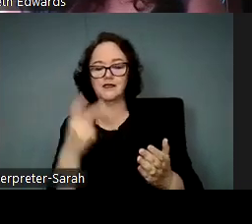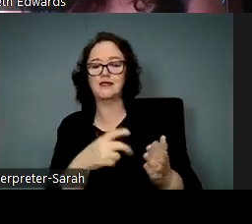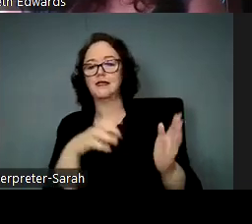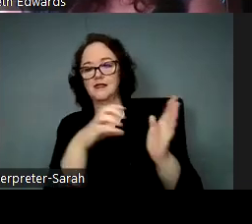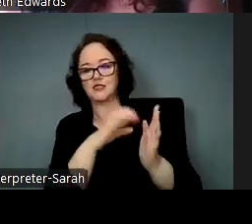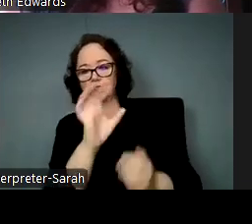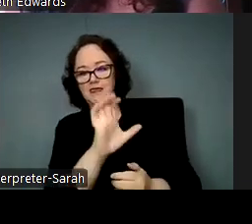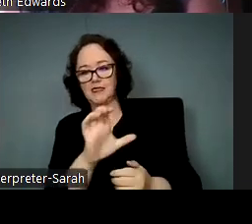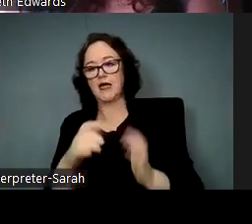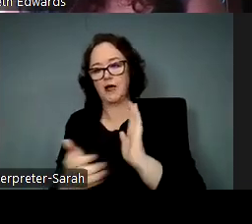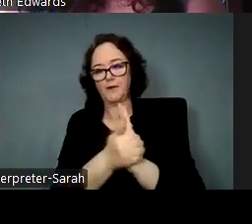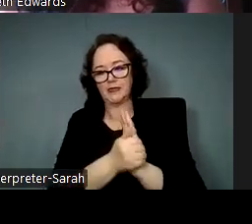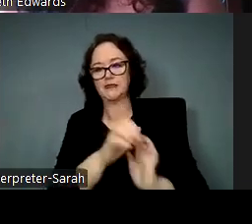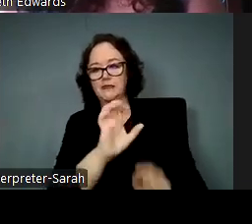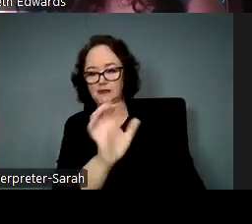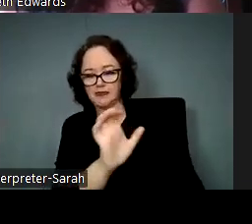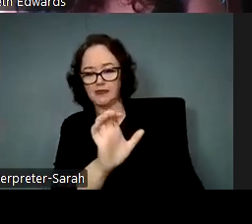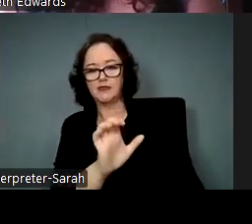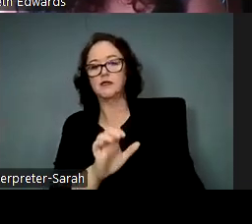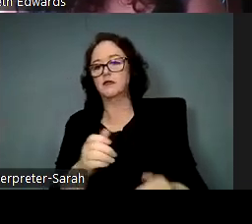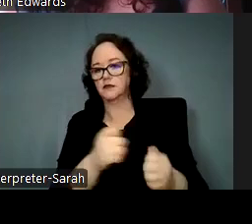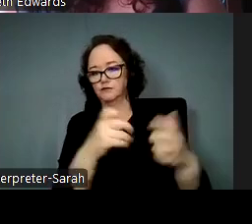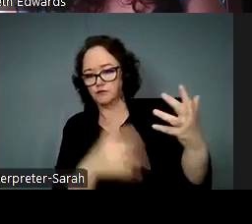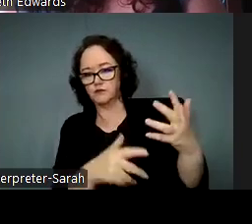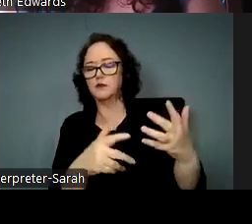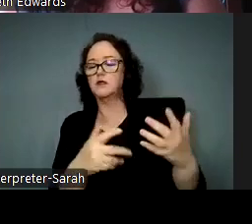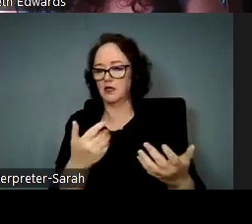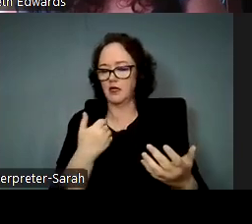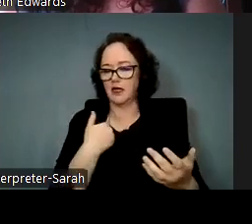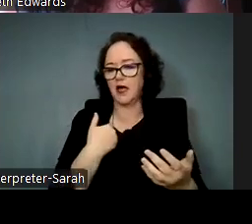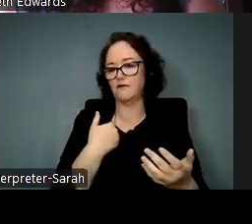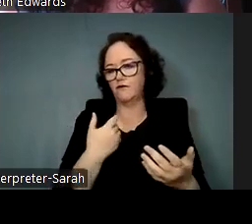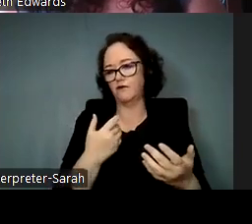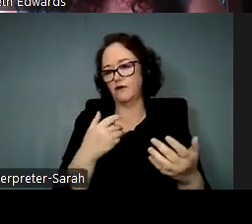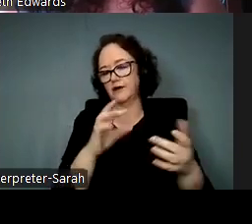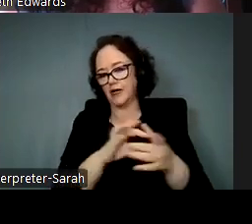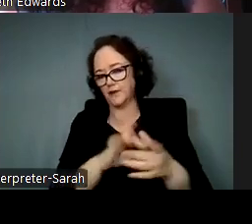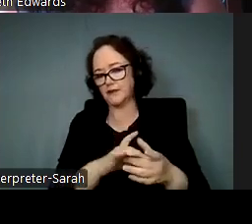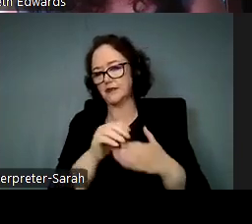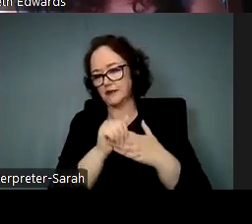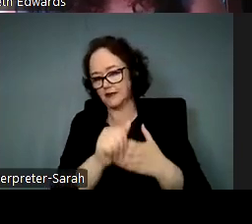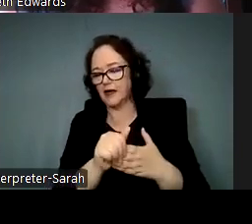services. And we have some questions and guidance in this commenting guide to help you figure out, how do you maybe